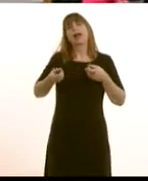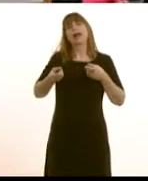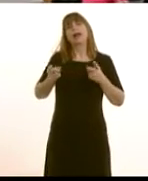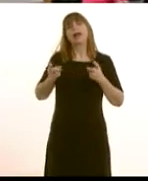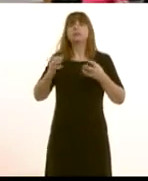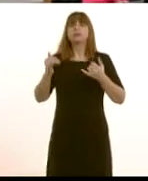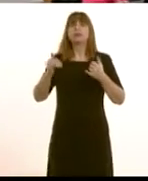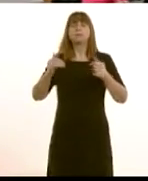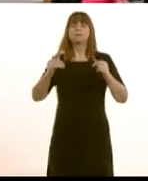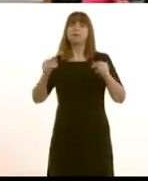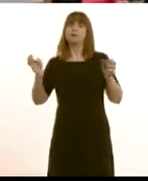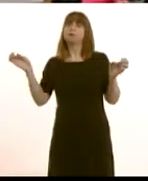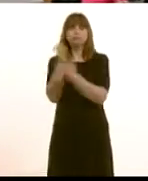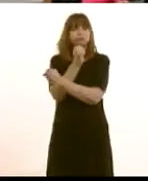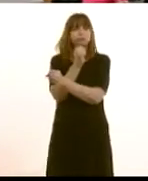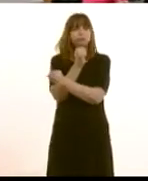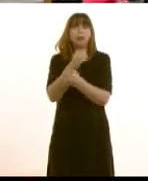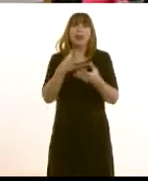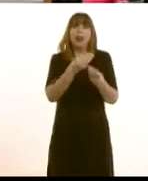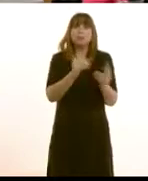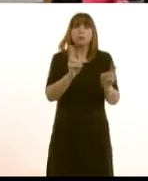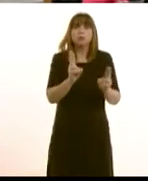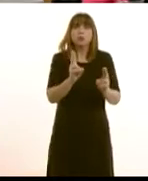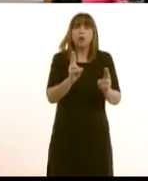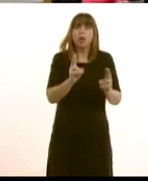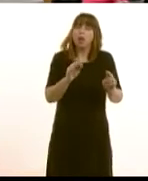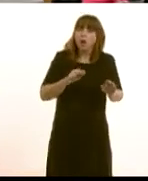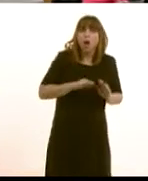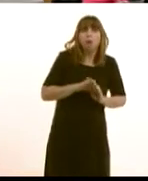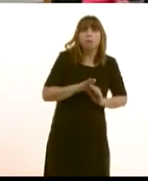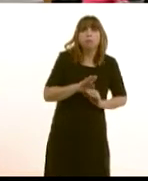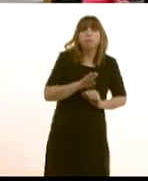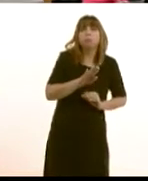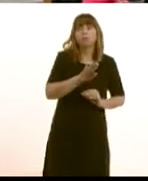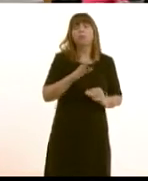schools to improve. The local education authorities have the initial responsibility for helping